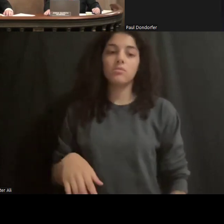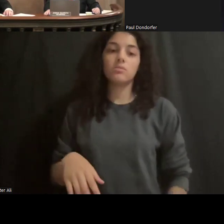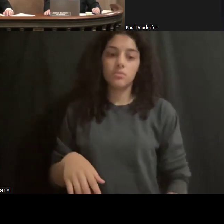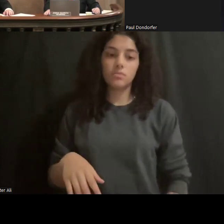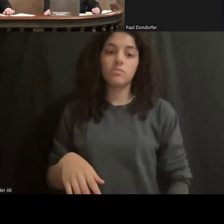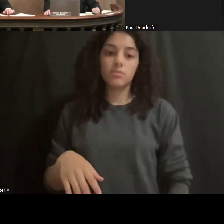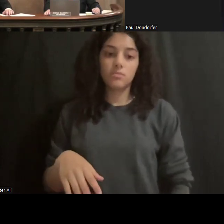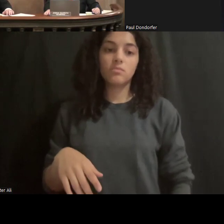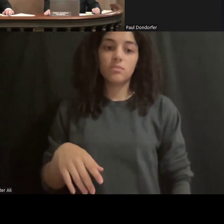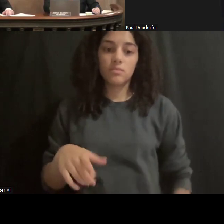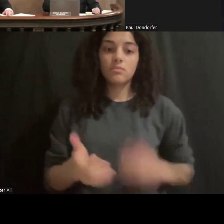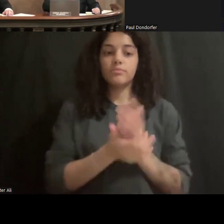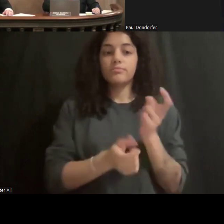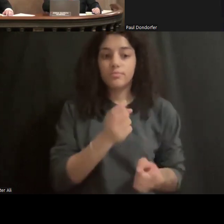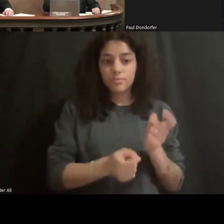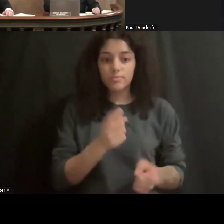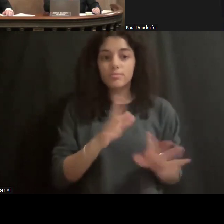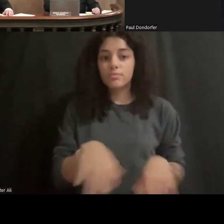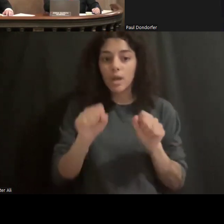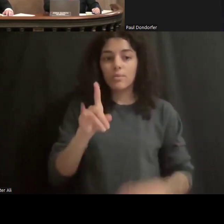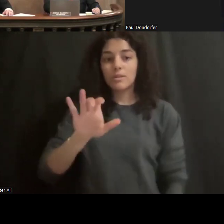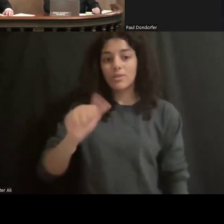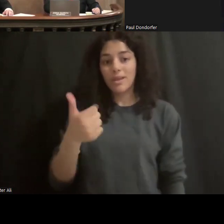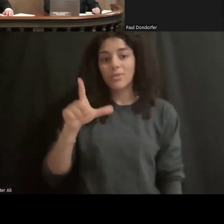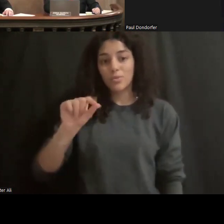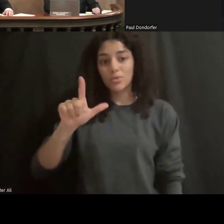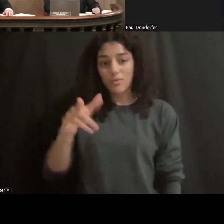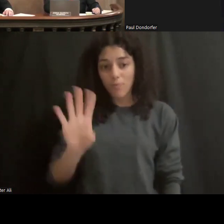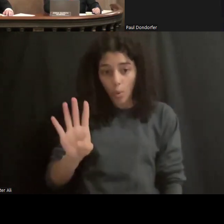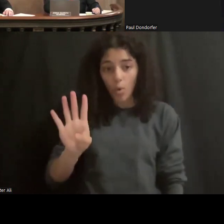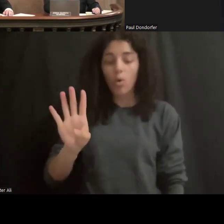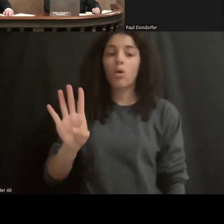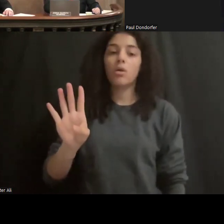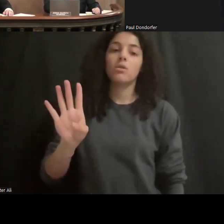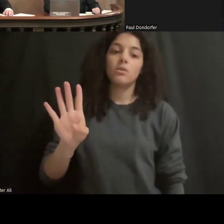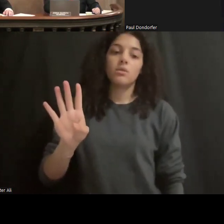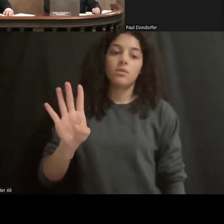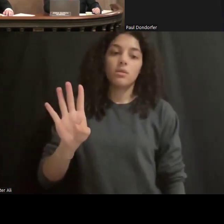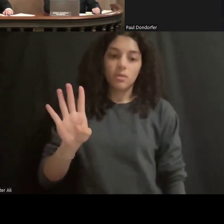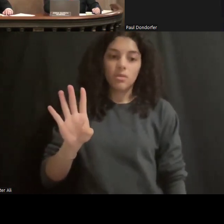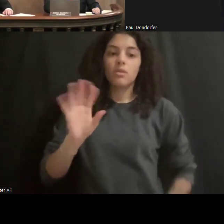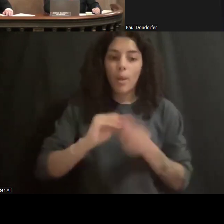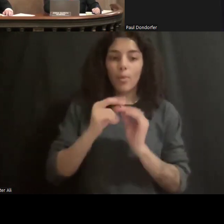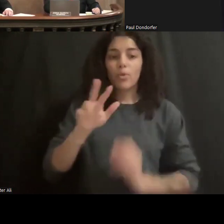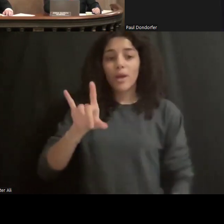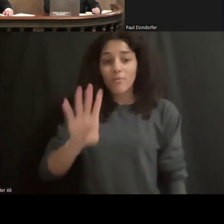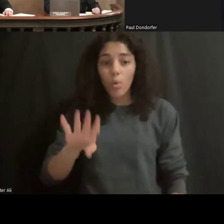10 2024 Resolution number 384 of 2024 authorizing $2 million bonds of the county of Monroe New York